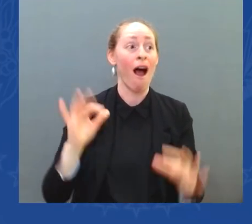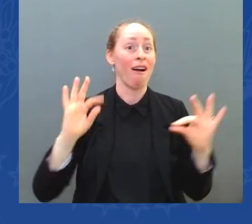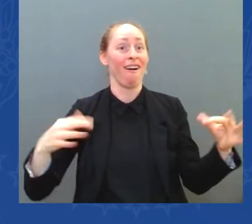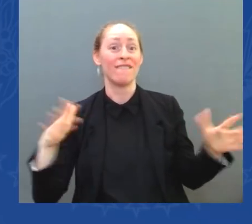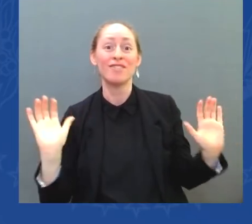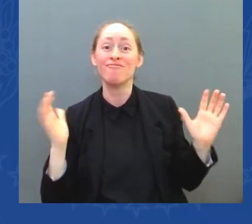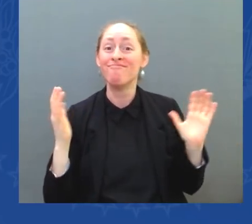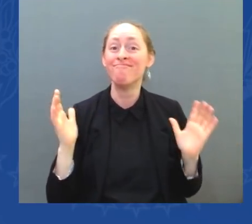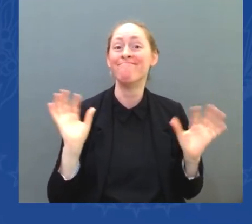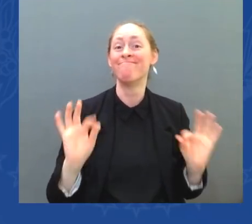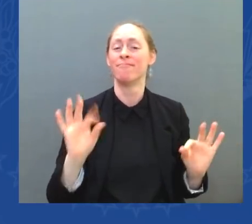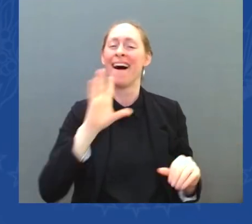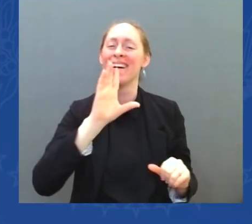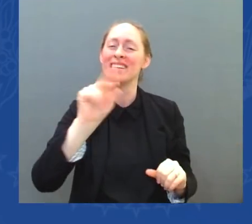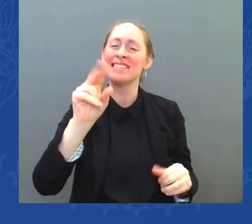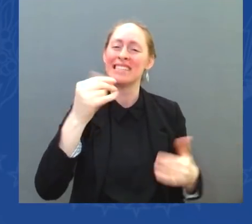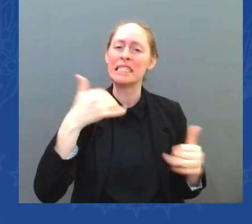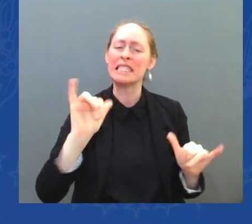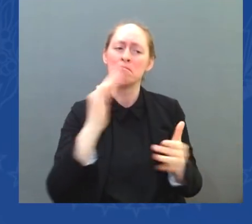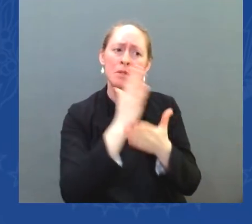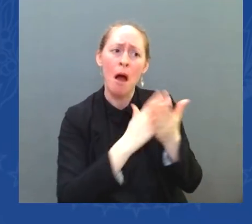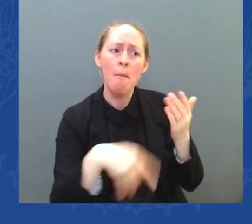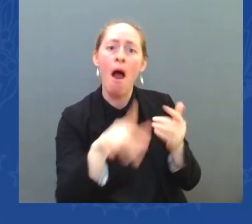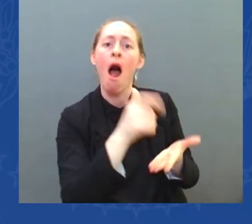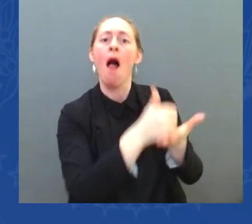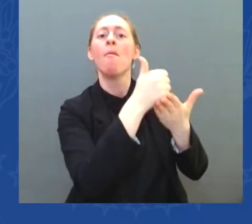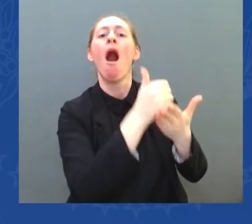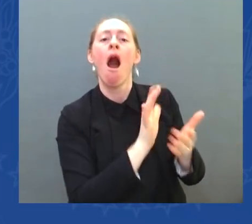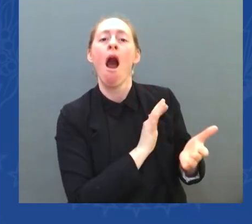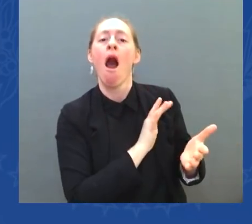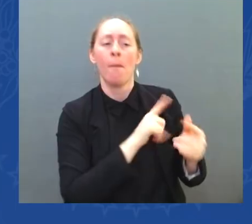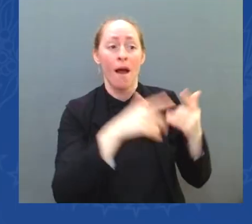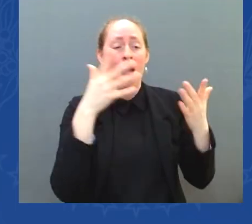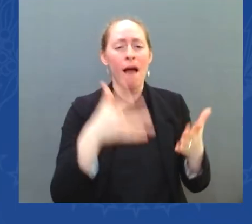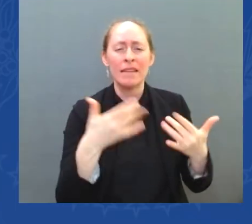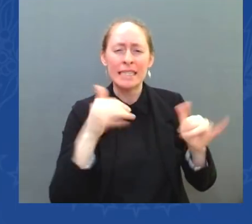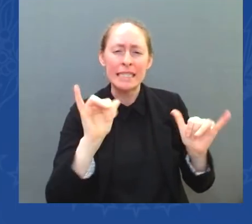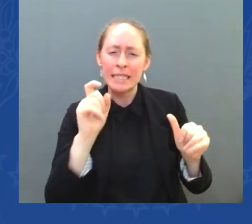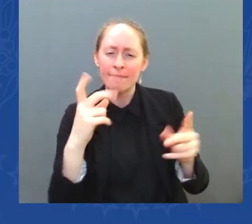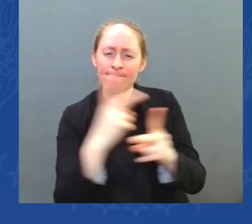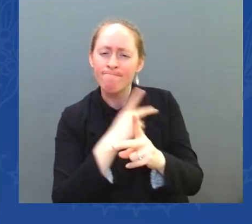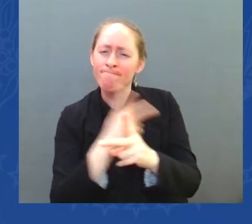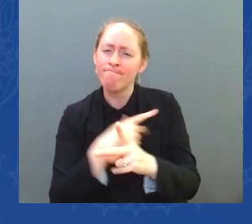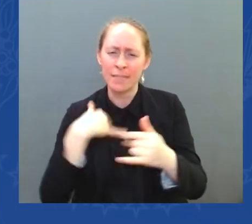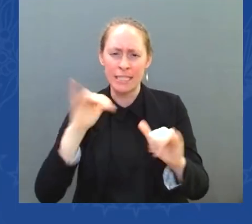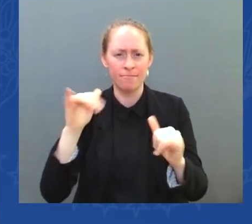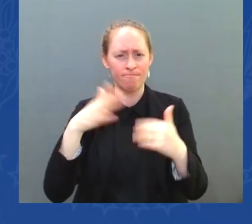Even if it's an extra buck or two in the pockets when they fill up, it'll make a difference in people's lives.